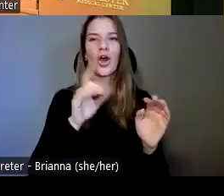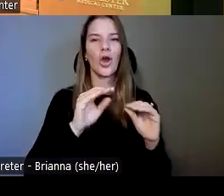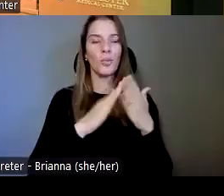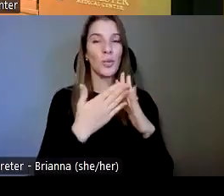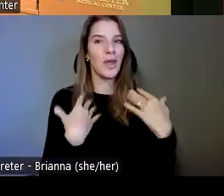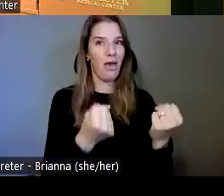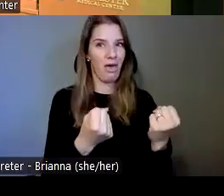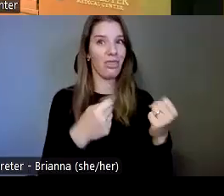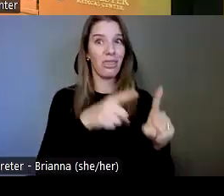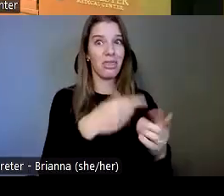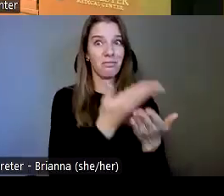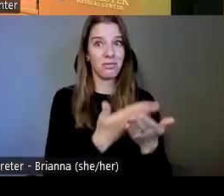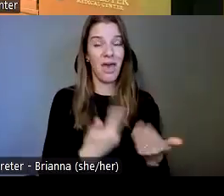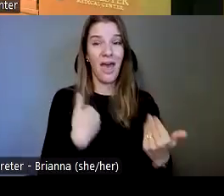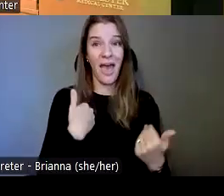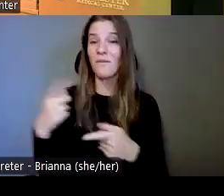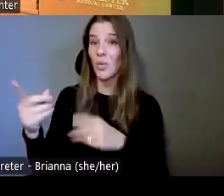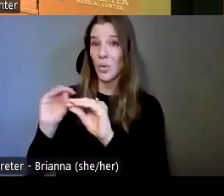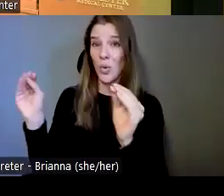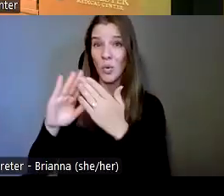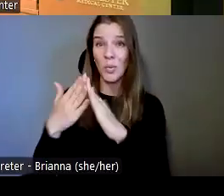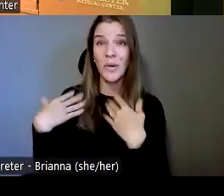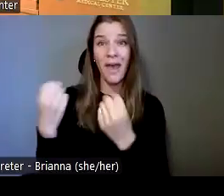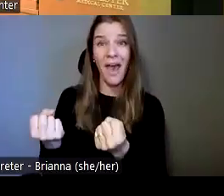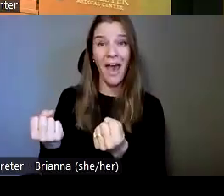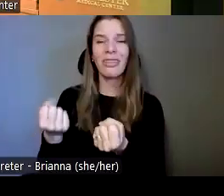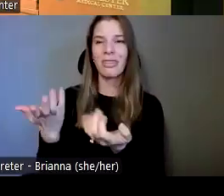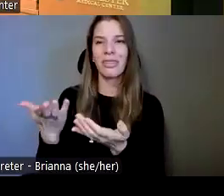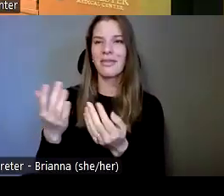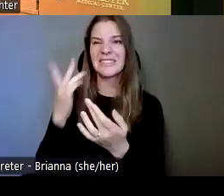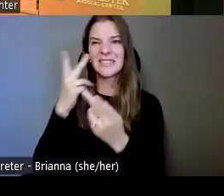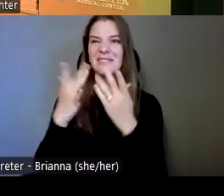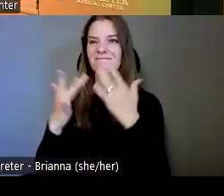happening. You can't almost you couldn't imagine a community having community health with that. So,